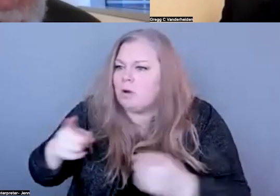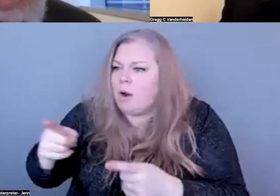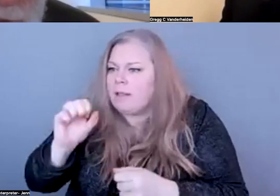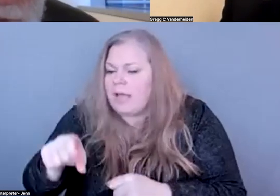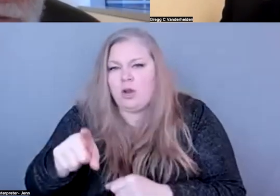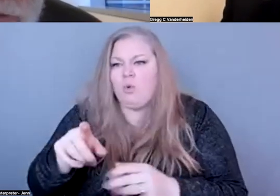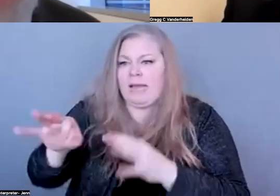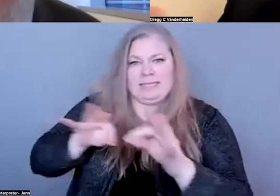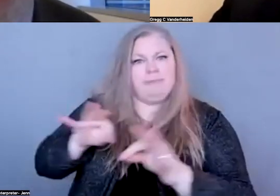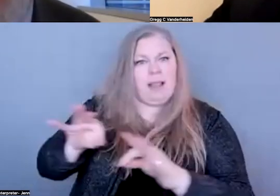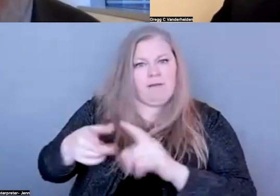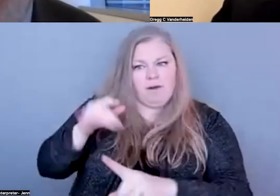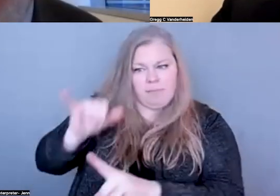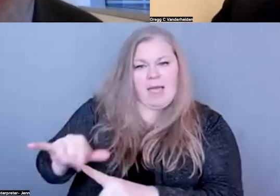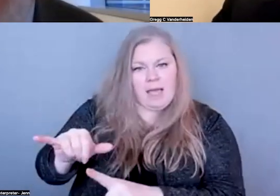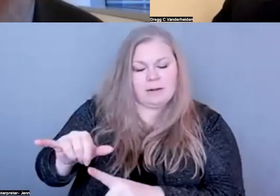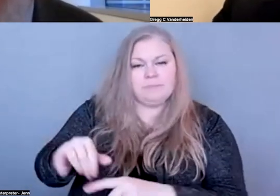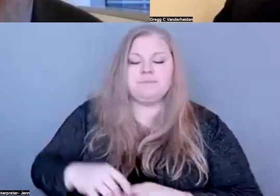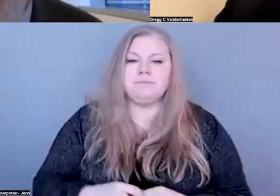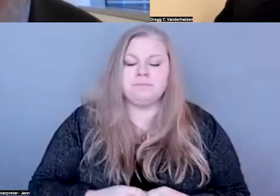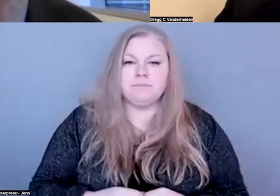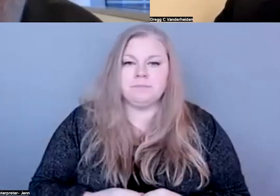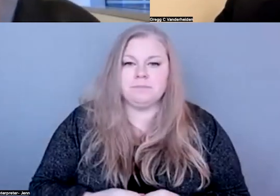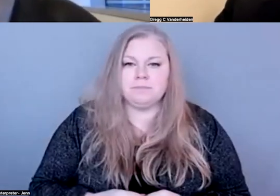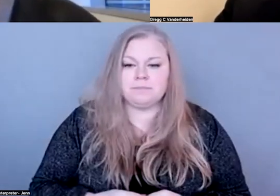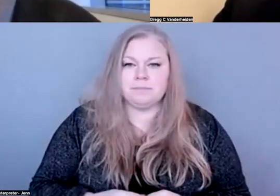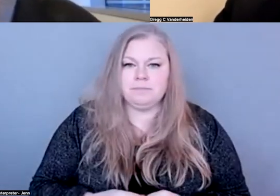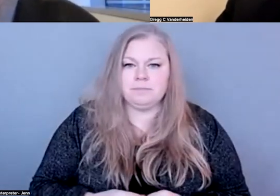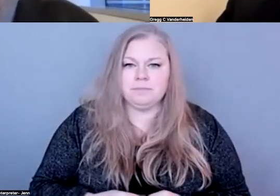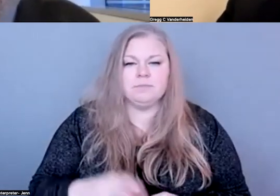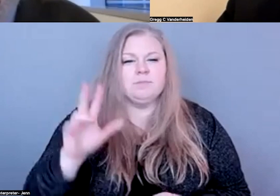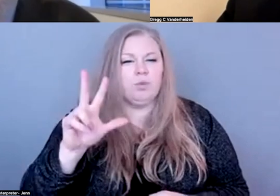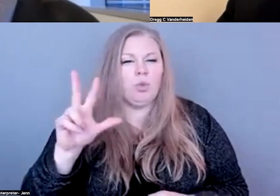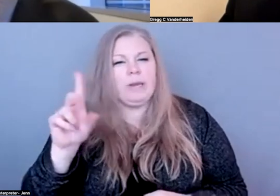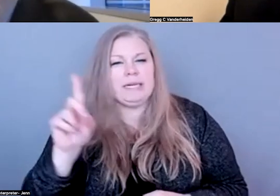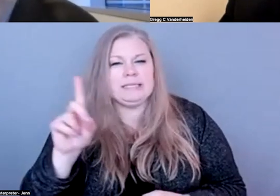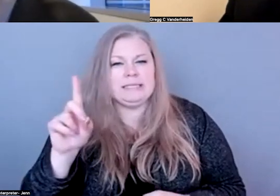what's going on in that three dimensional environment.